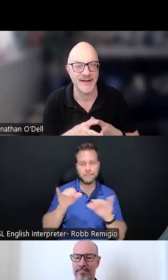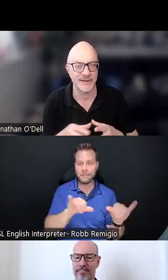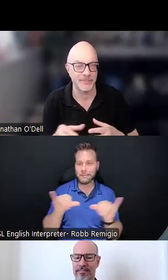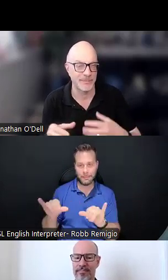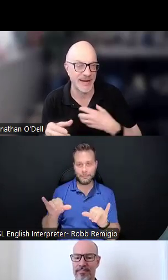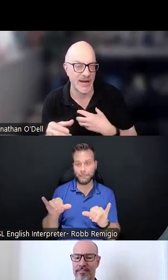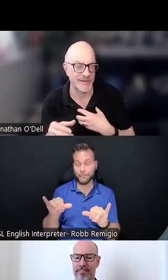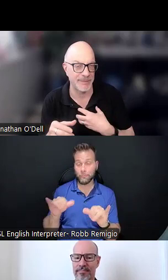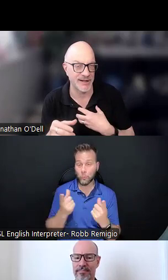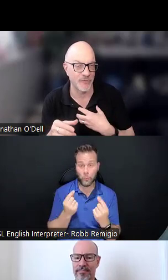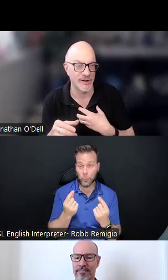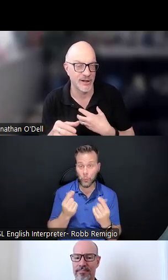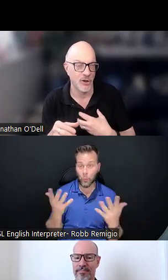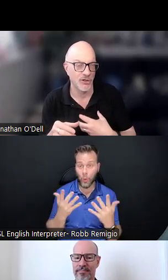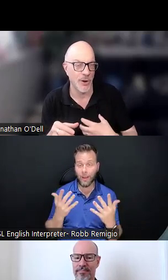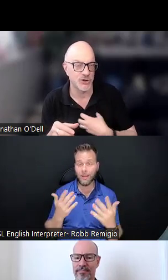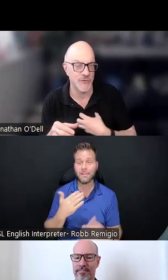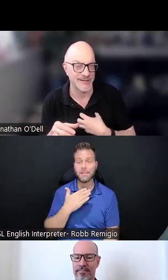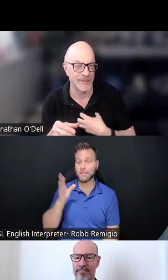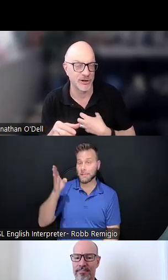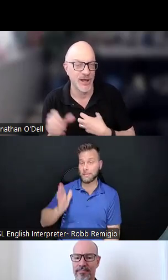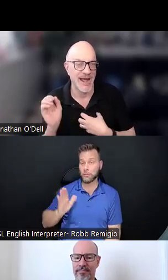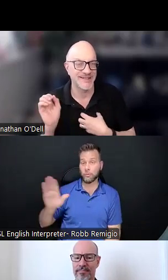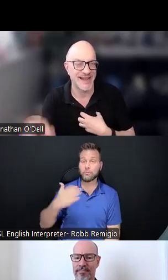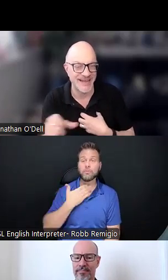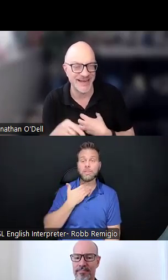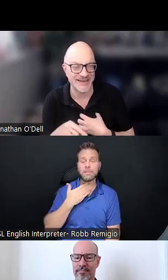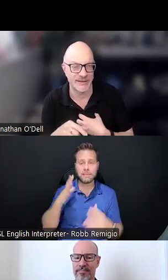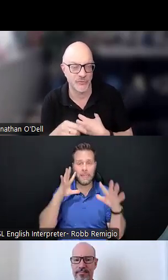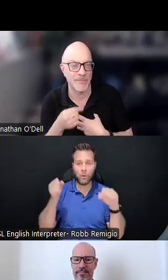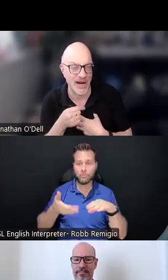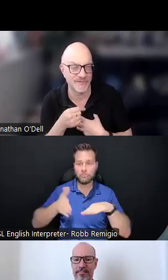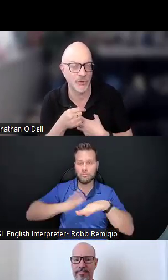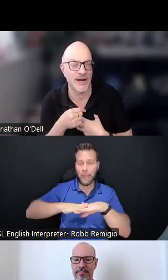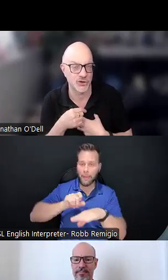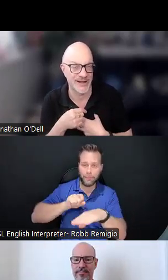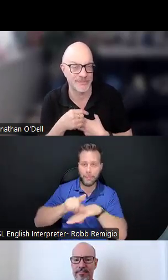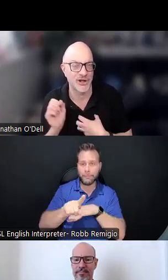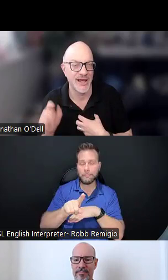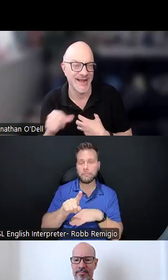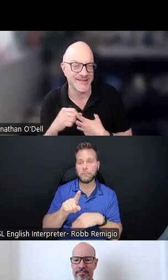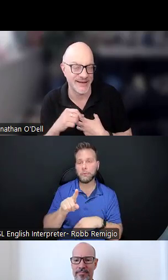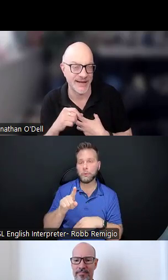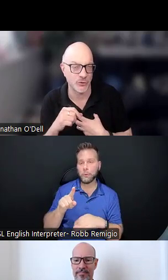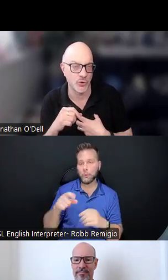An FM system works the same It works by basically picking up the speaker's voice through a transmitter and sending it to a